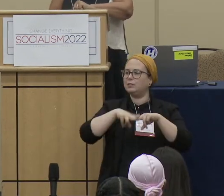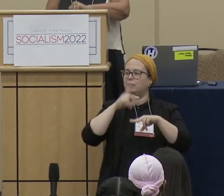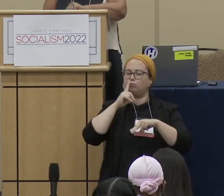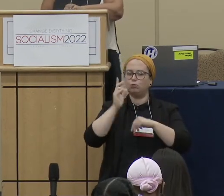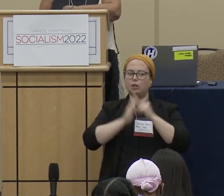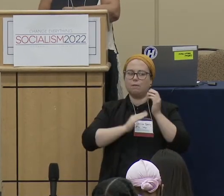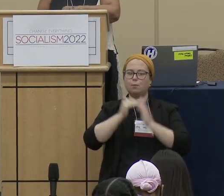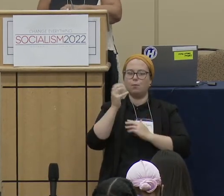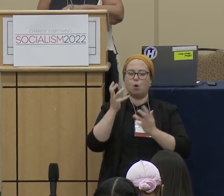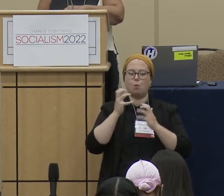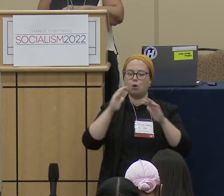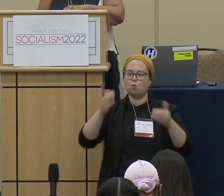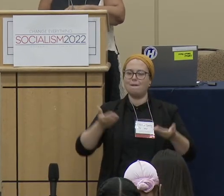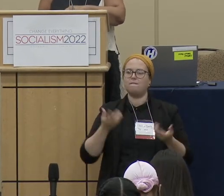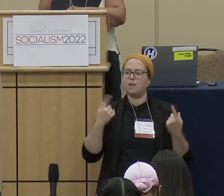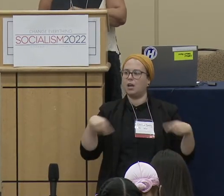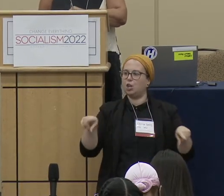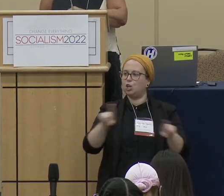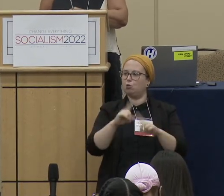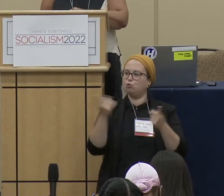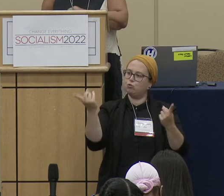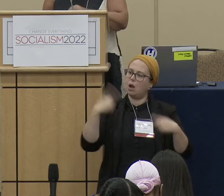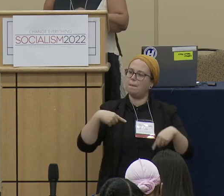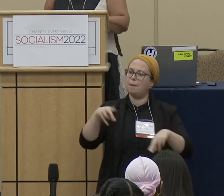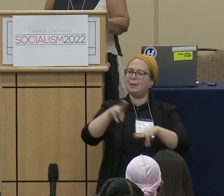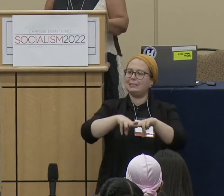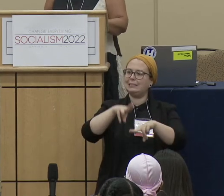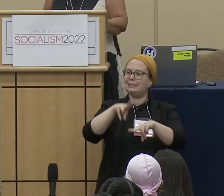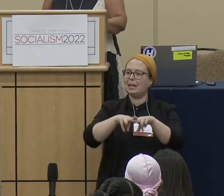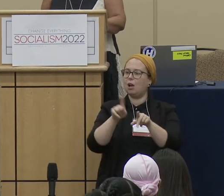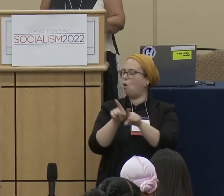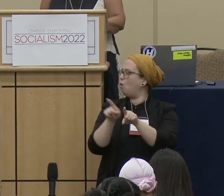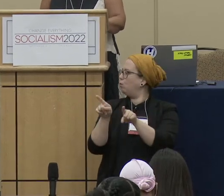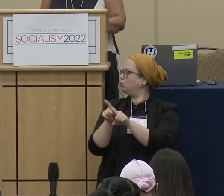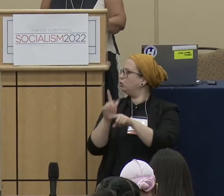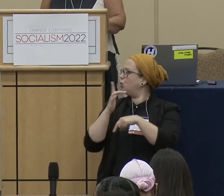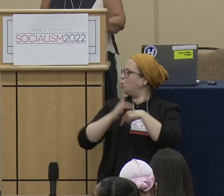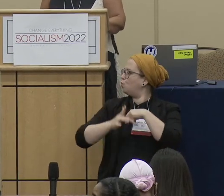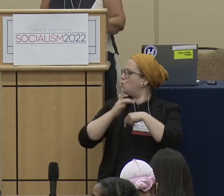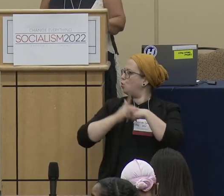also going to move some of these chairs off the stage, if people really want to sit in a chair to be comfortable, I want